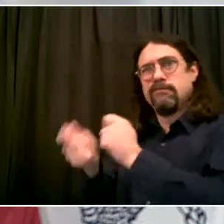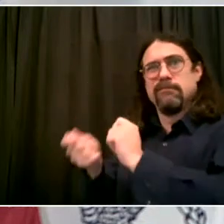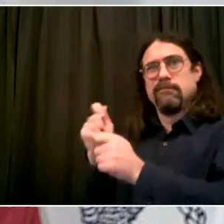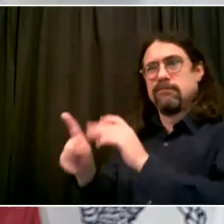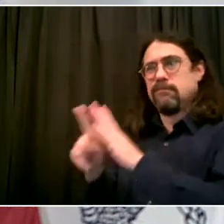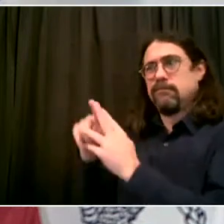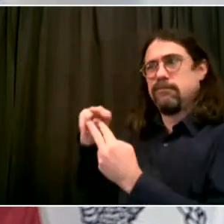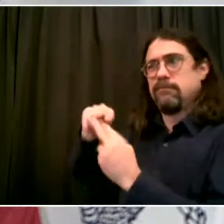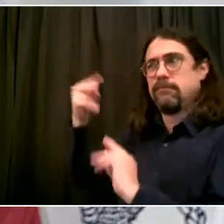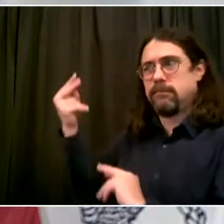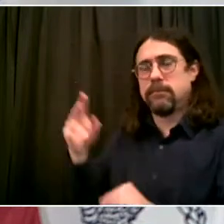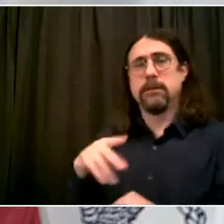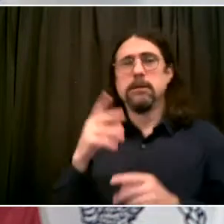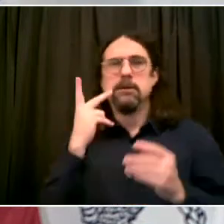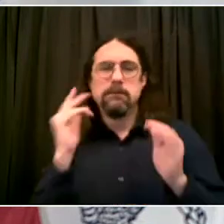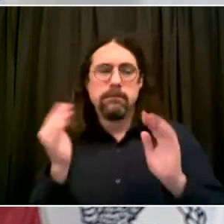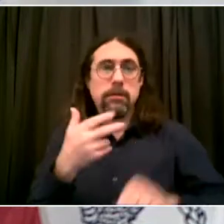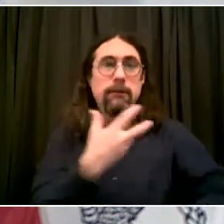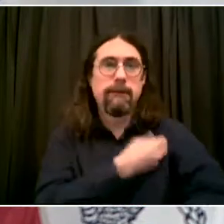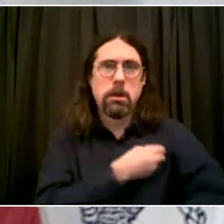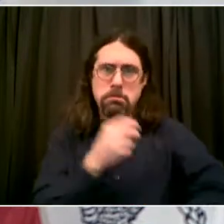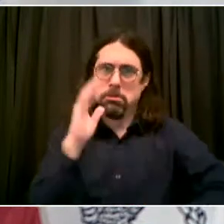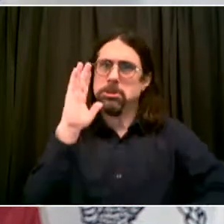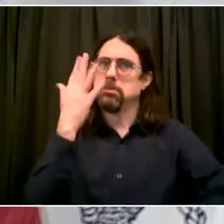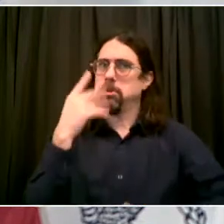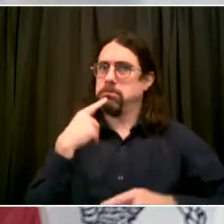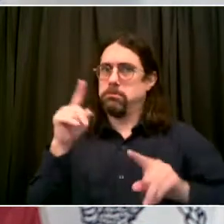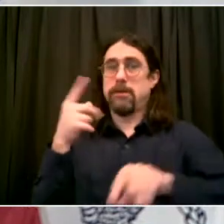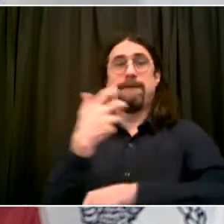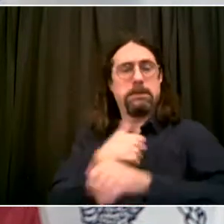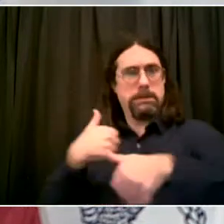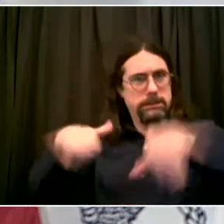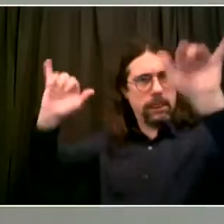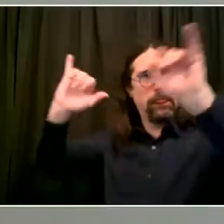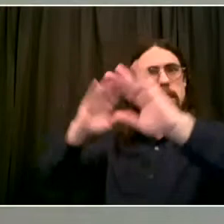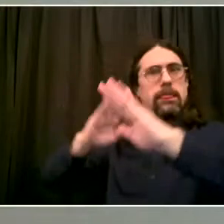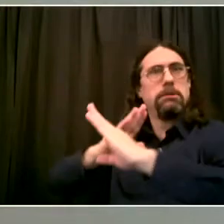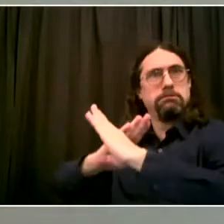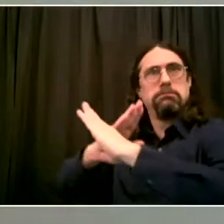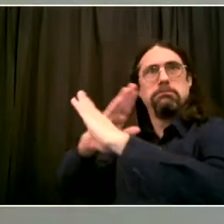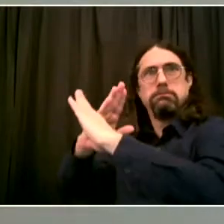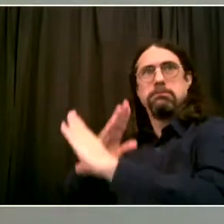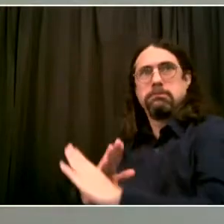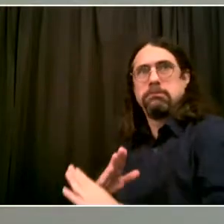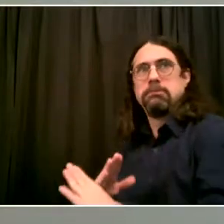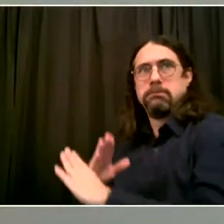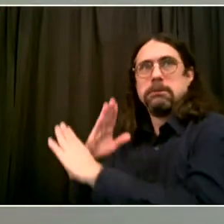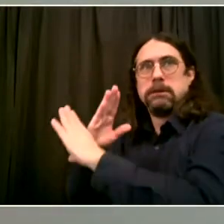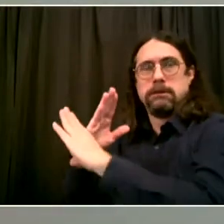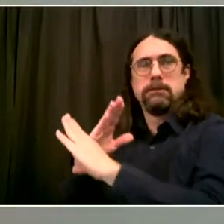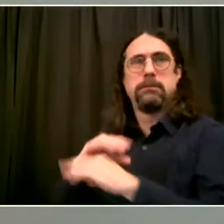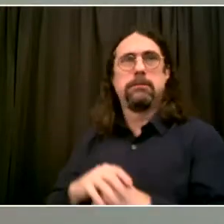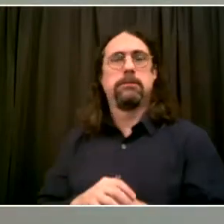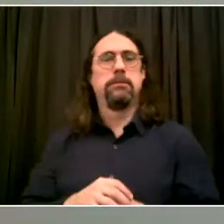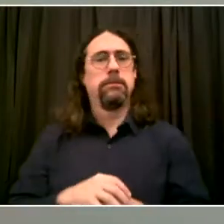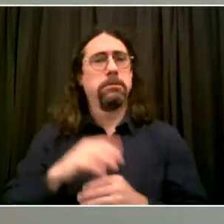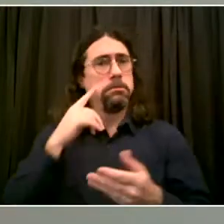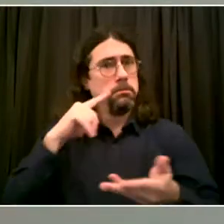HAVE THE IMPACT WE HOPE FOR PEER THAT IS SOMETHING WE NEED TO STAY FOCUCUD SEON. BUT DR. VARMA, CAN YOU SPEAK TO